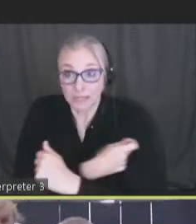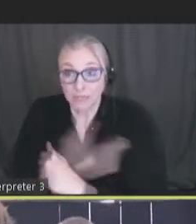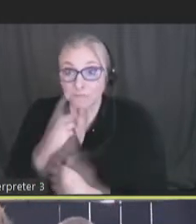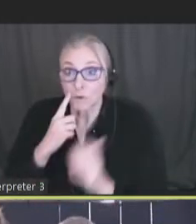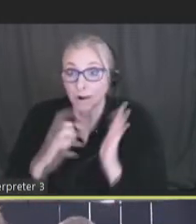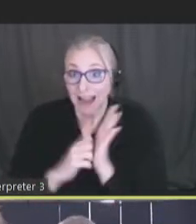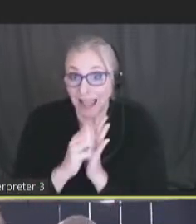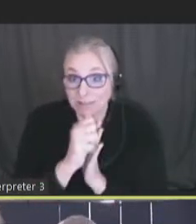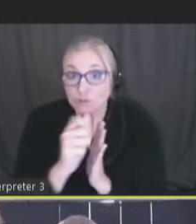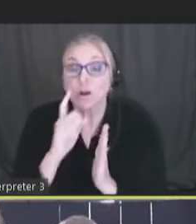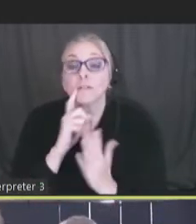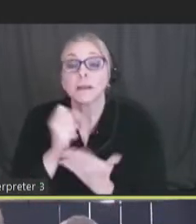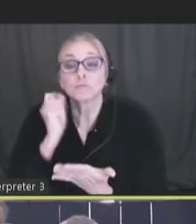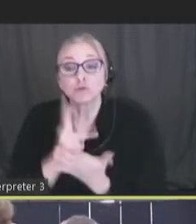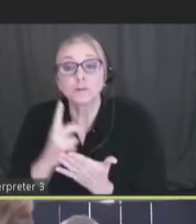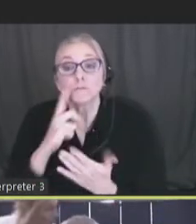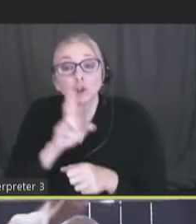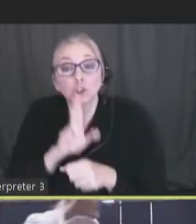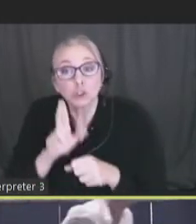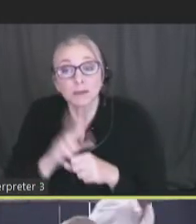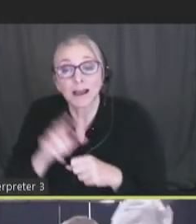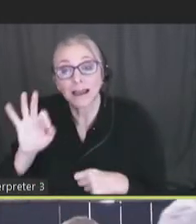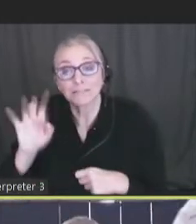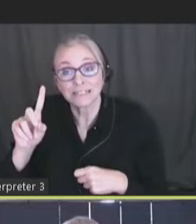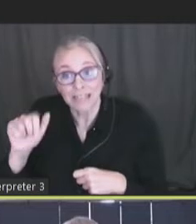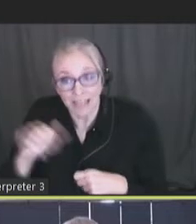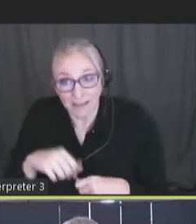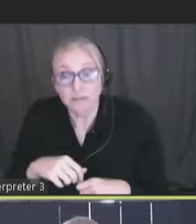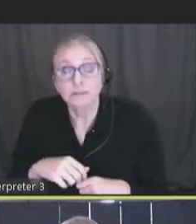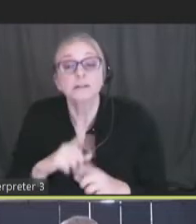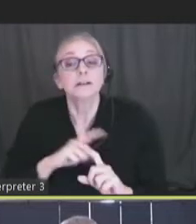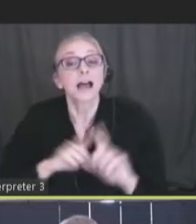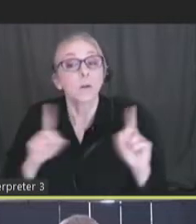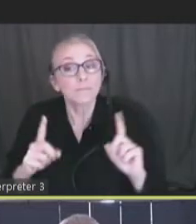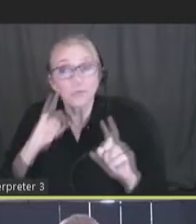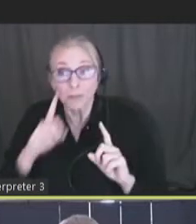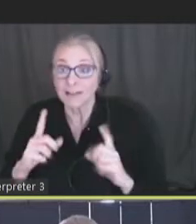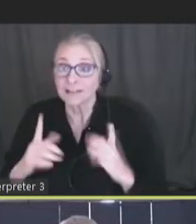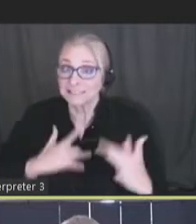have been approved for use by the FDA. However, there are exciting therapeutic vaccines in